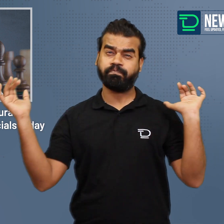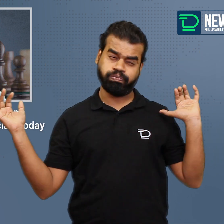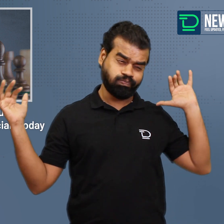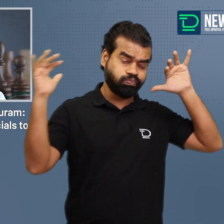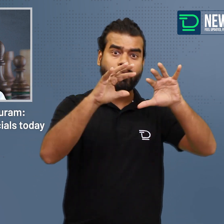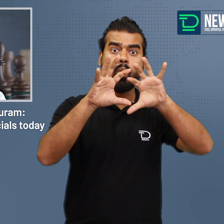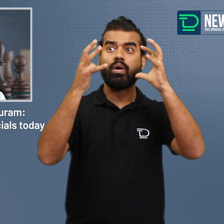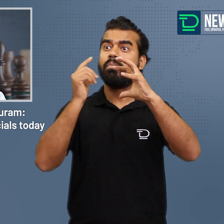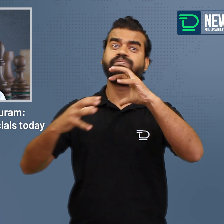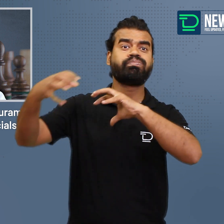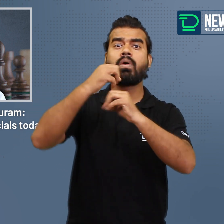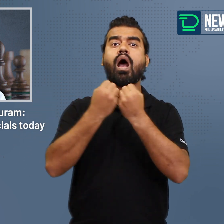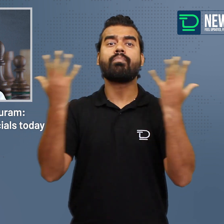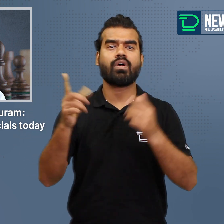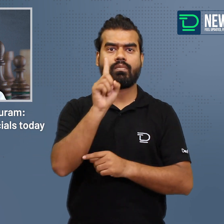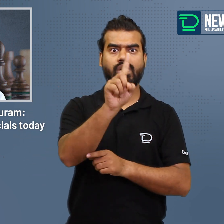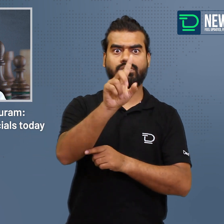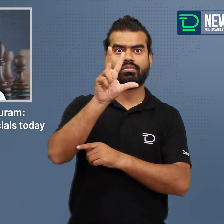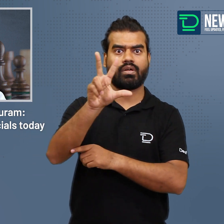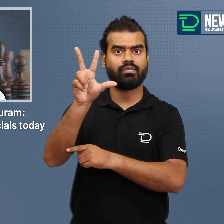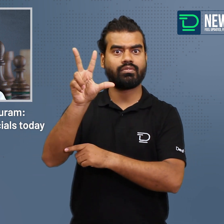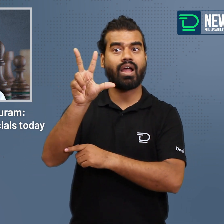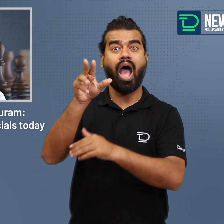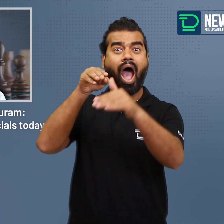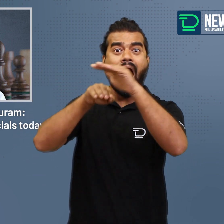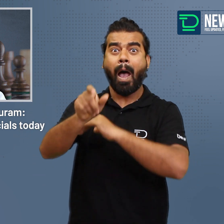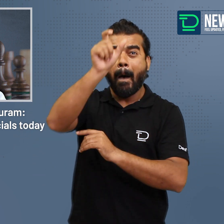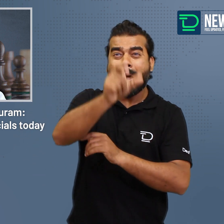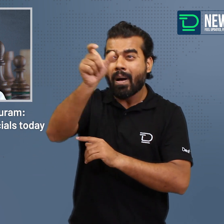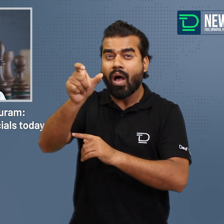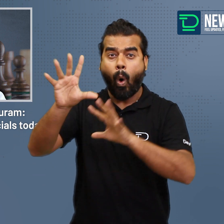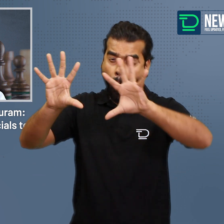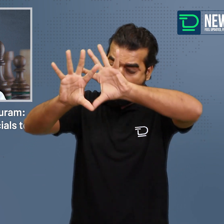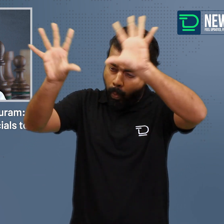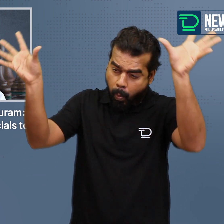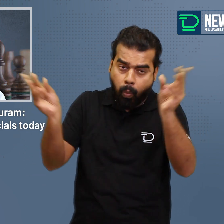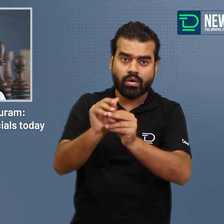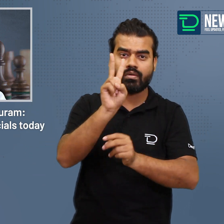More than 2,500 players including chess players